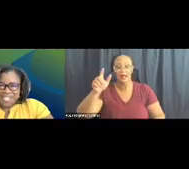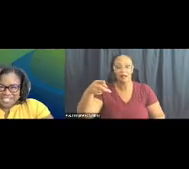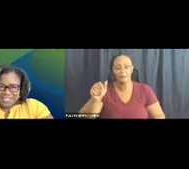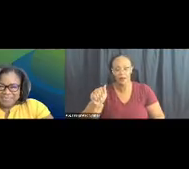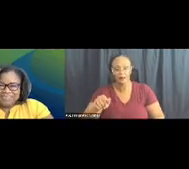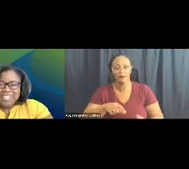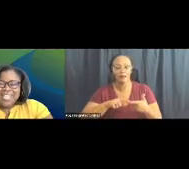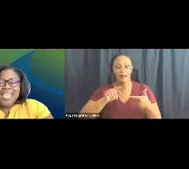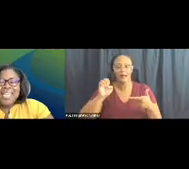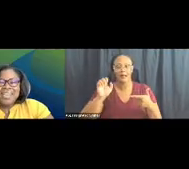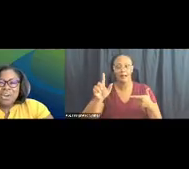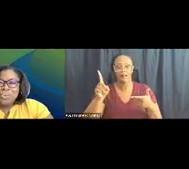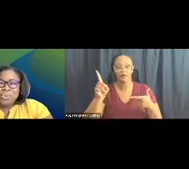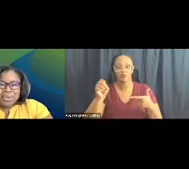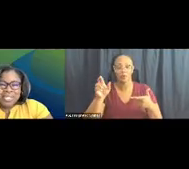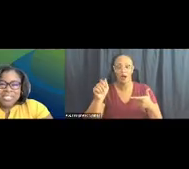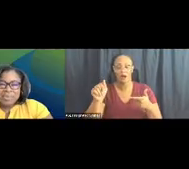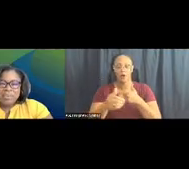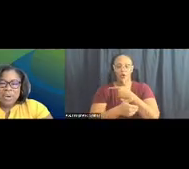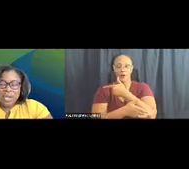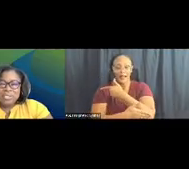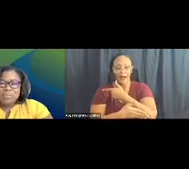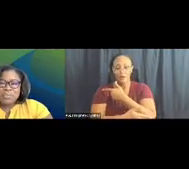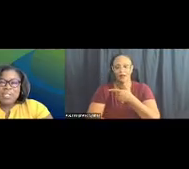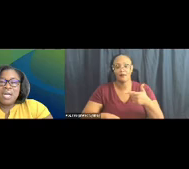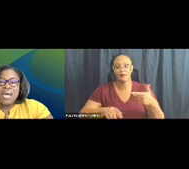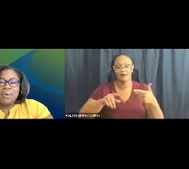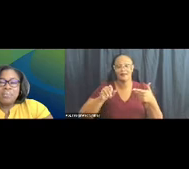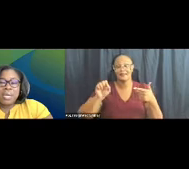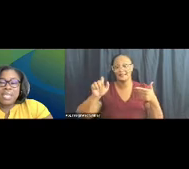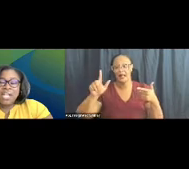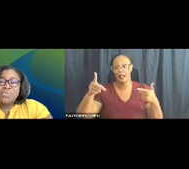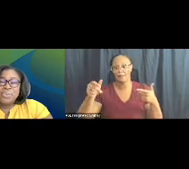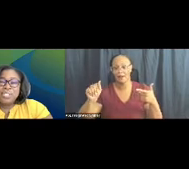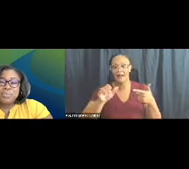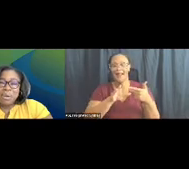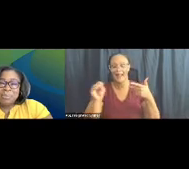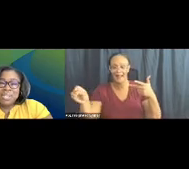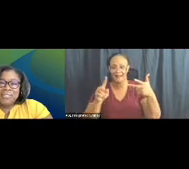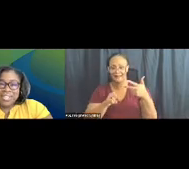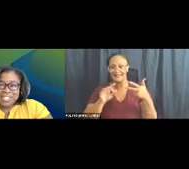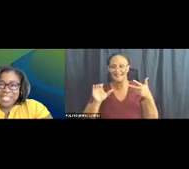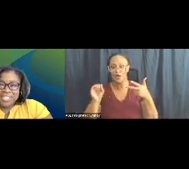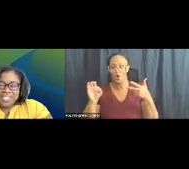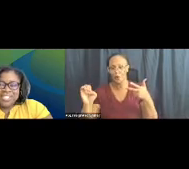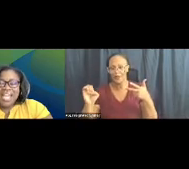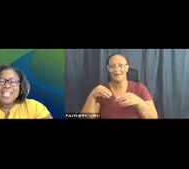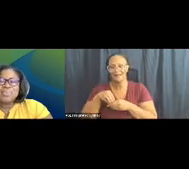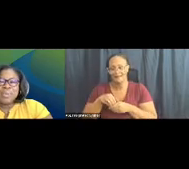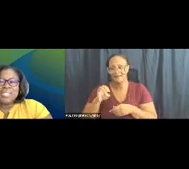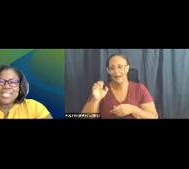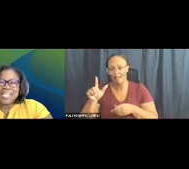of education. And our work is made possible uh by the California Department of Education as well as